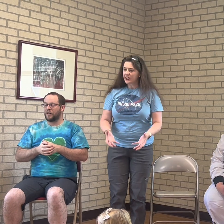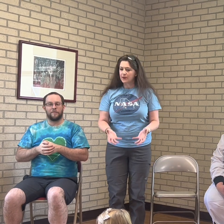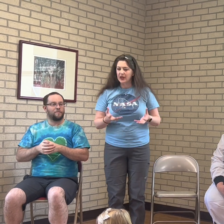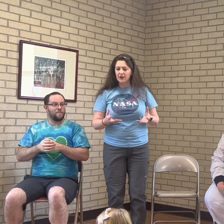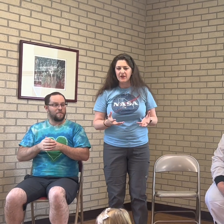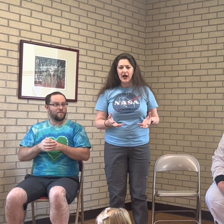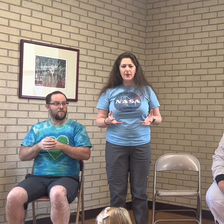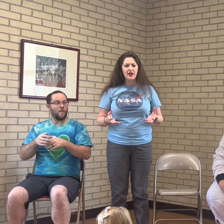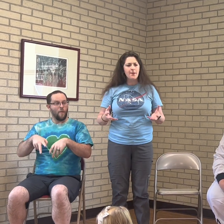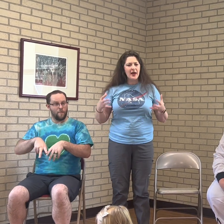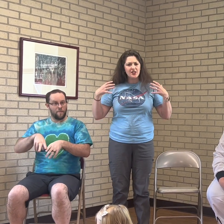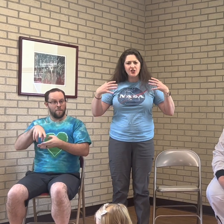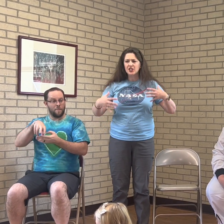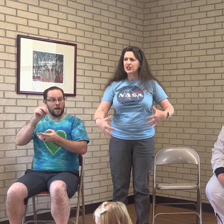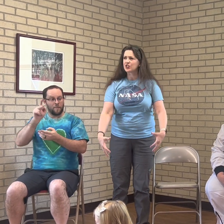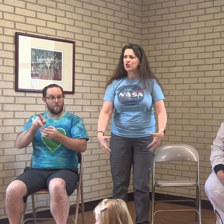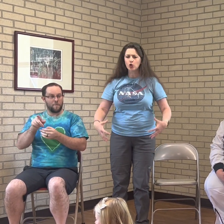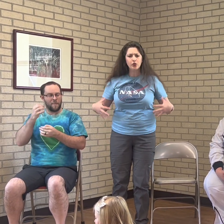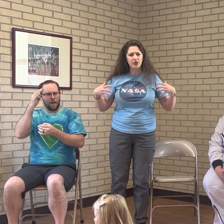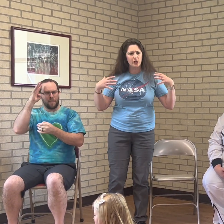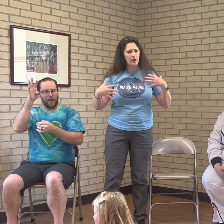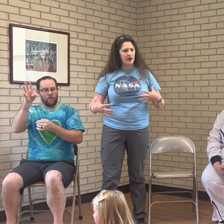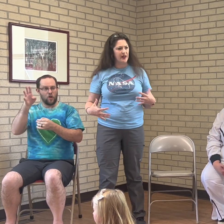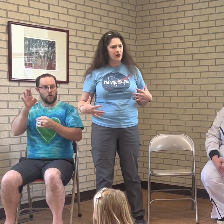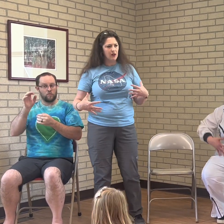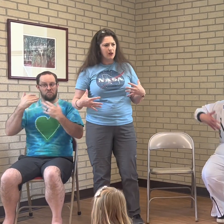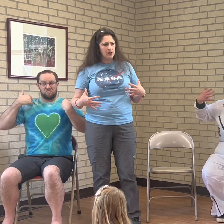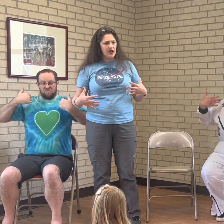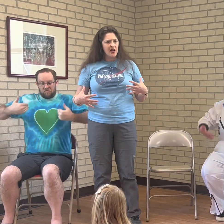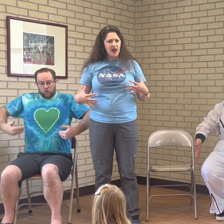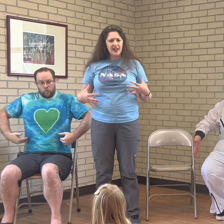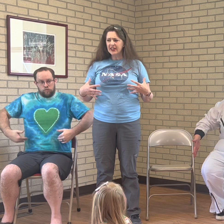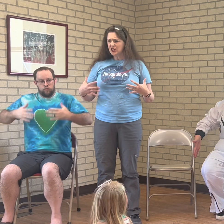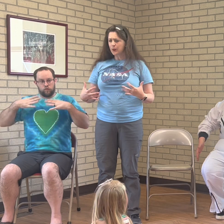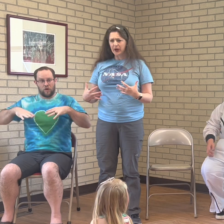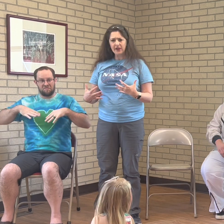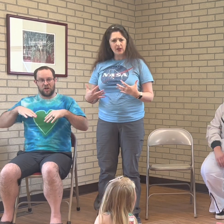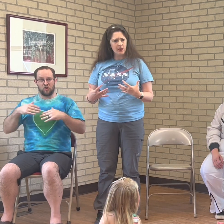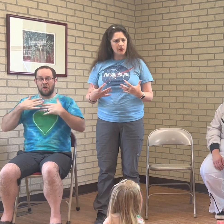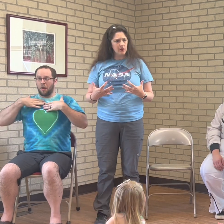them up for that, but imagine the suit that they're wearing? Can they just breathe on the